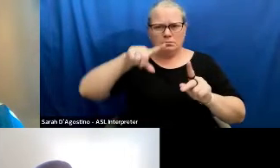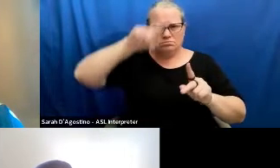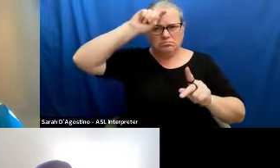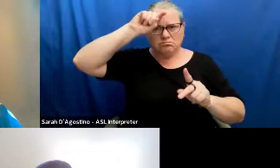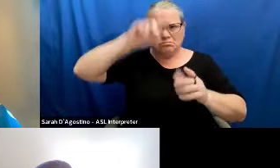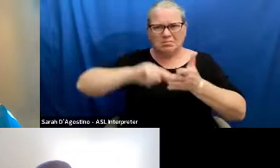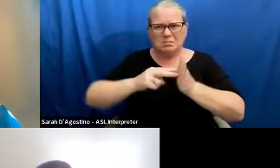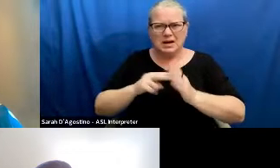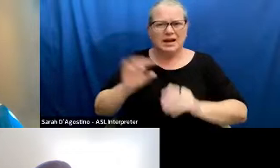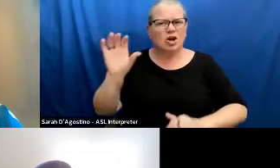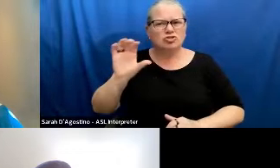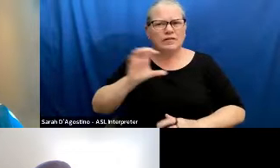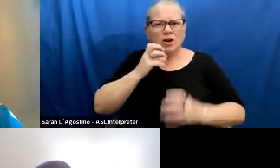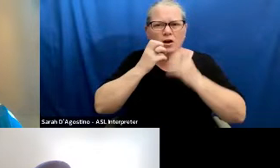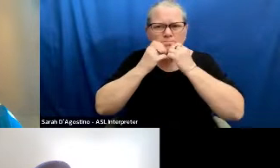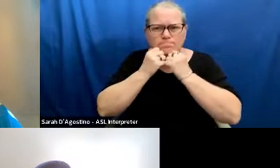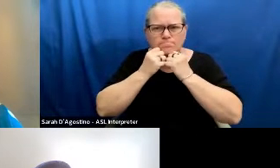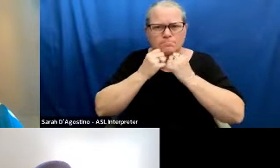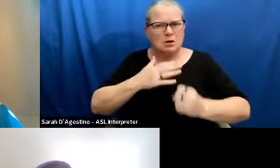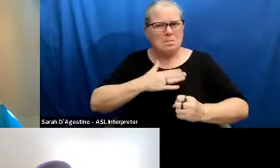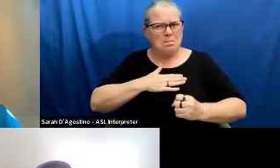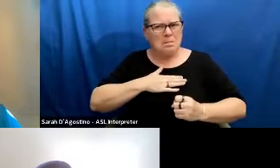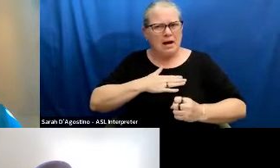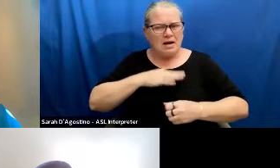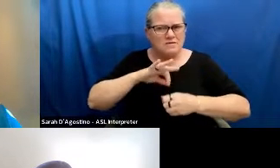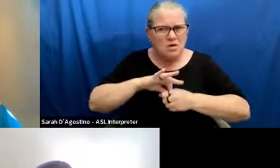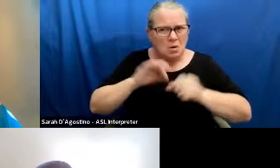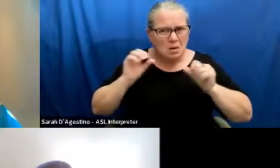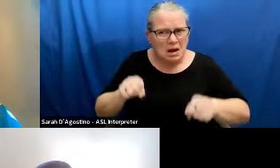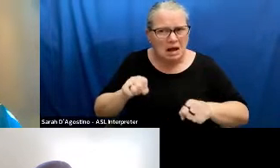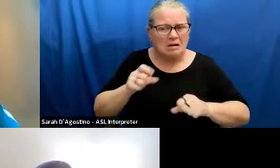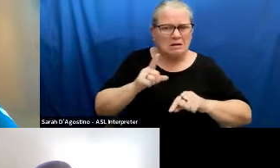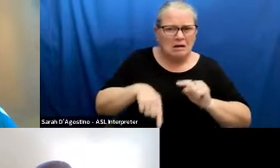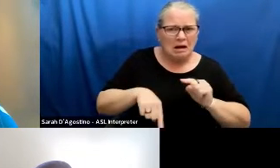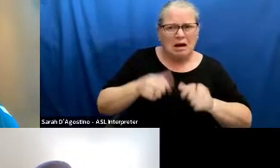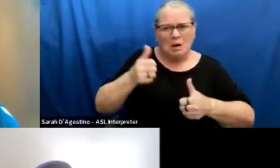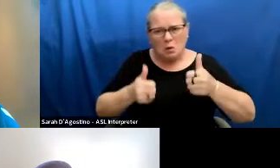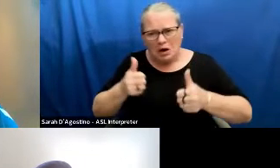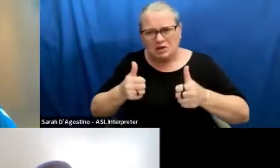terms of their right to vote they can certainly reach out to connecticut legal rights project